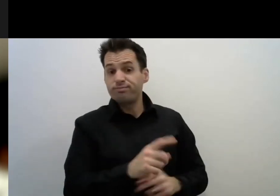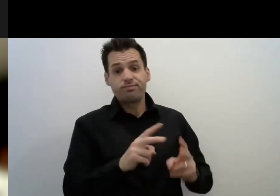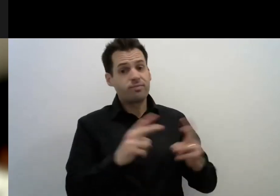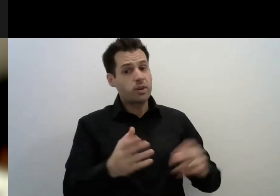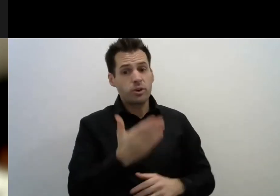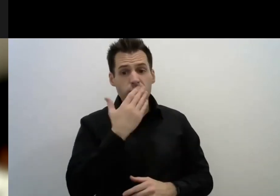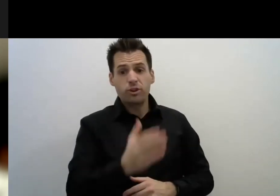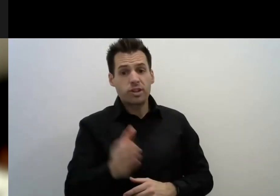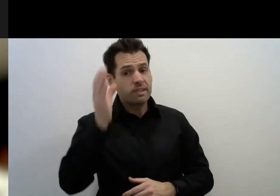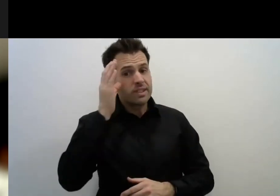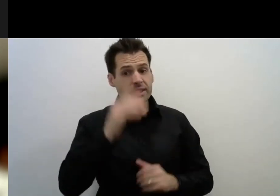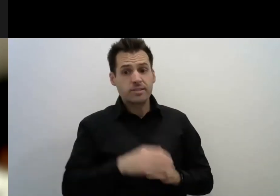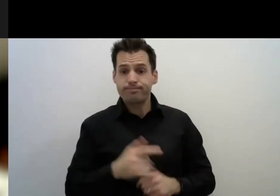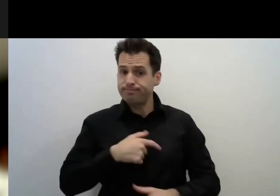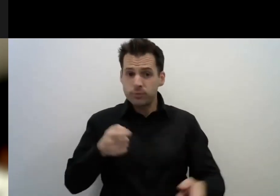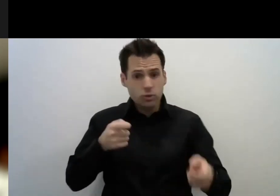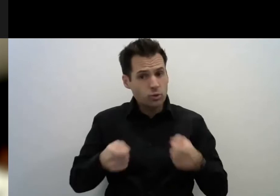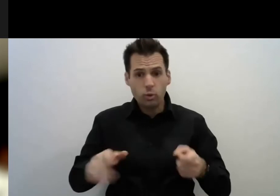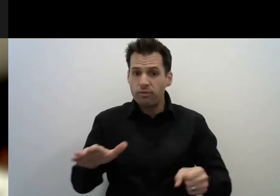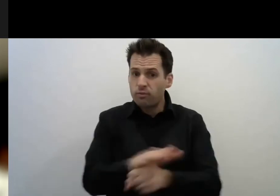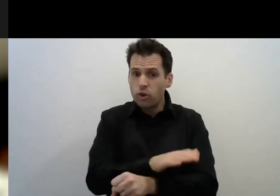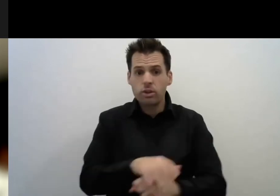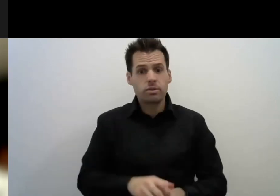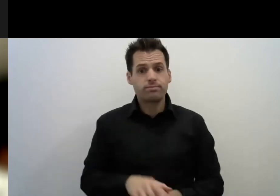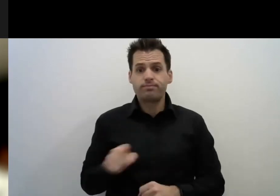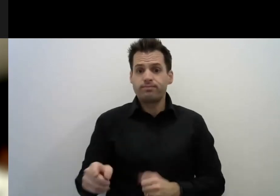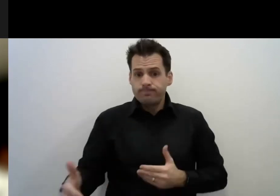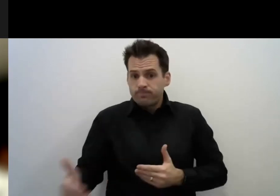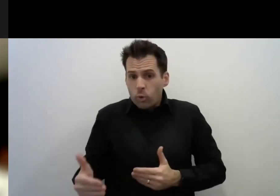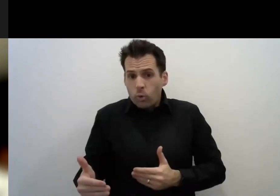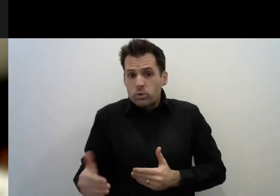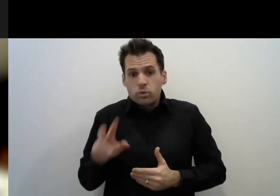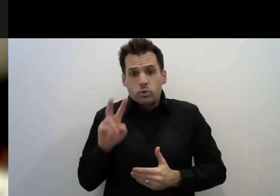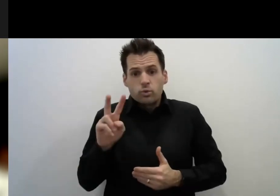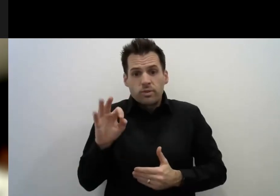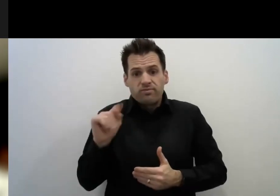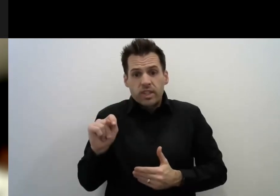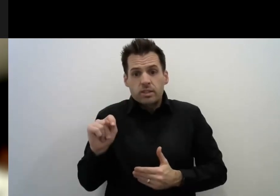she's always under my control she walks within two feet of me when we're when she's on leash